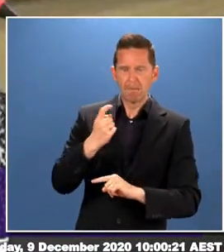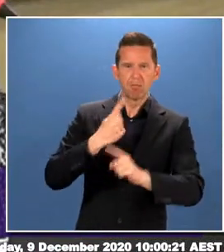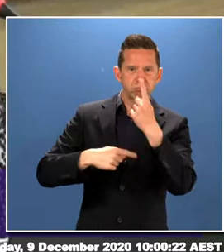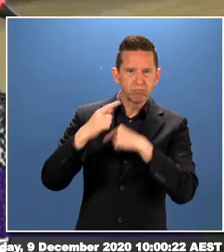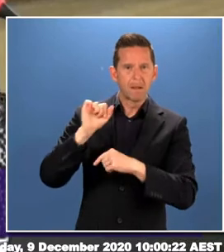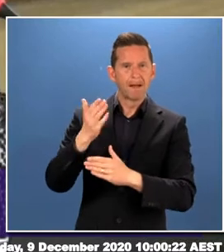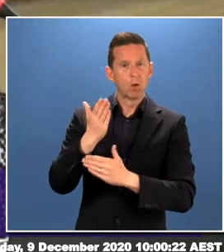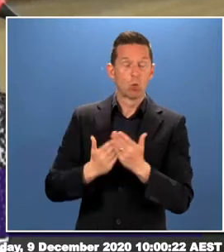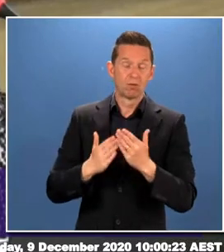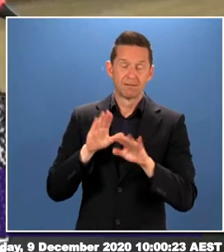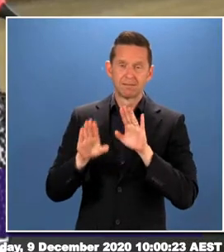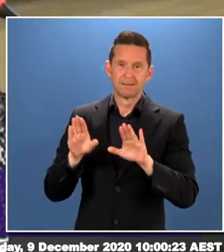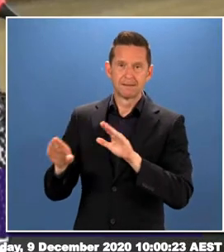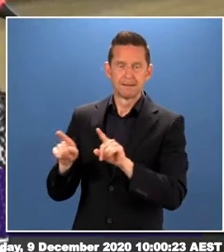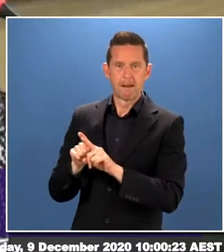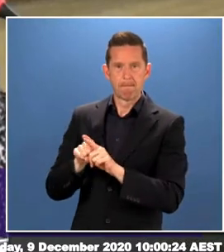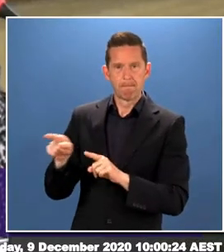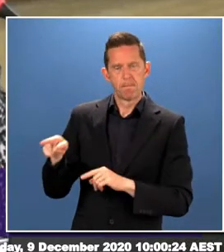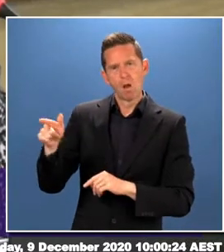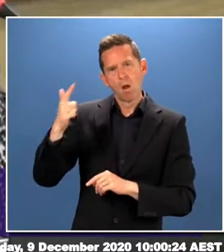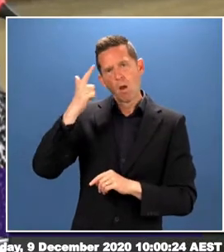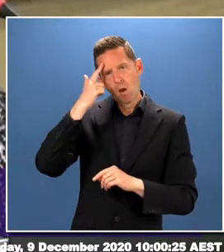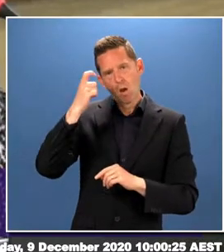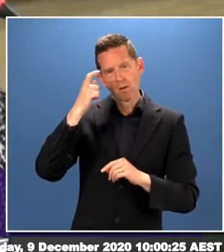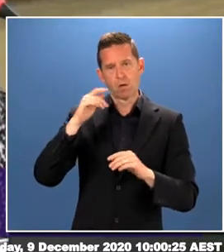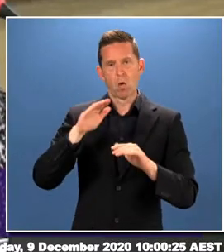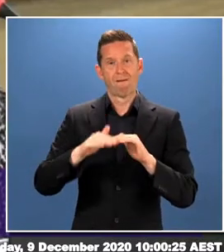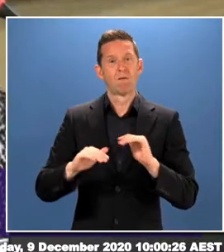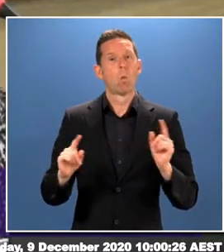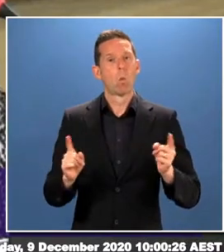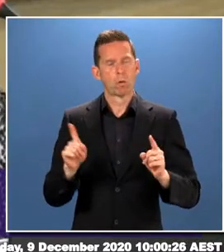And particularly the concept of having to put in so much effort to